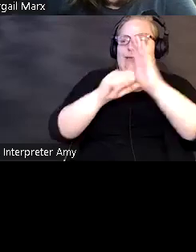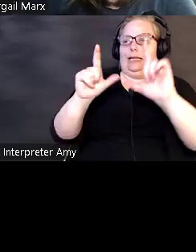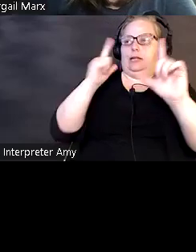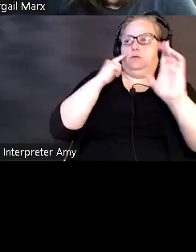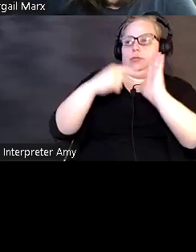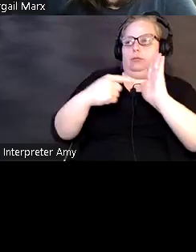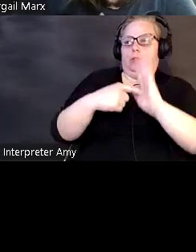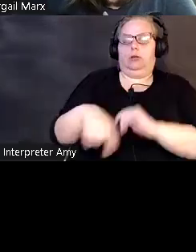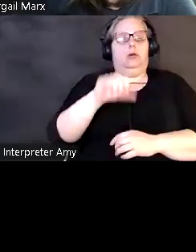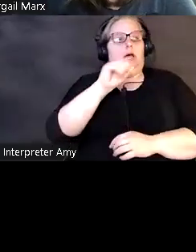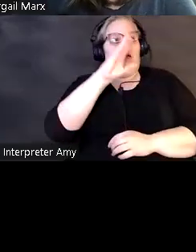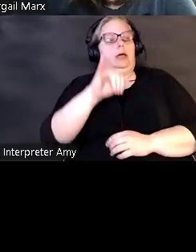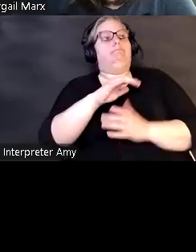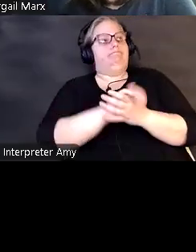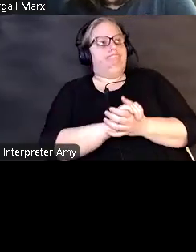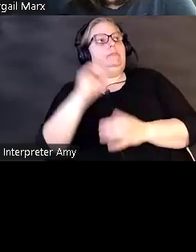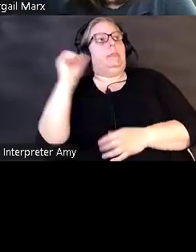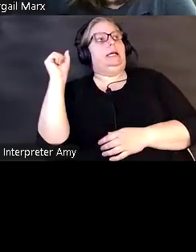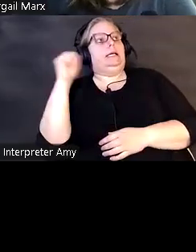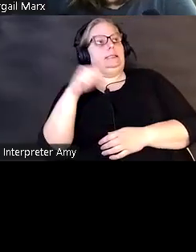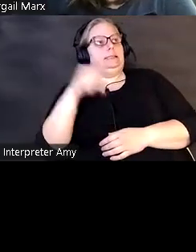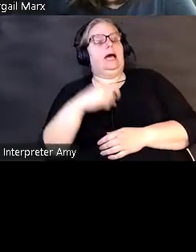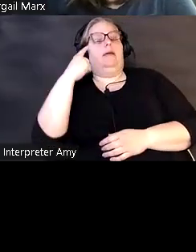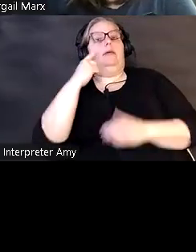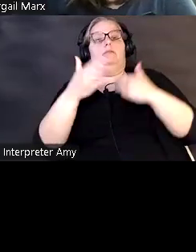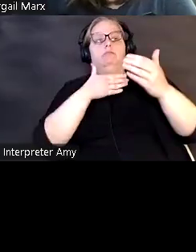Abby: Yes. So I think regardless of whether or not you have